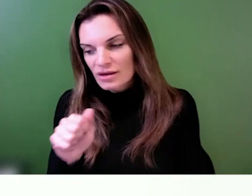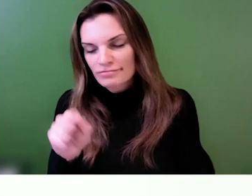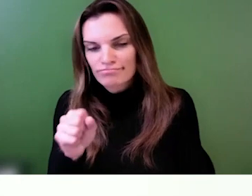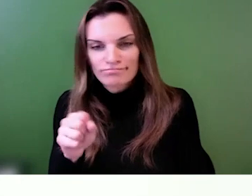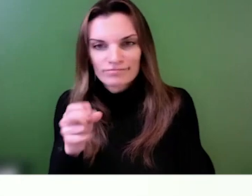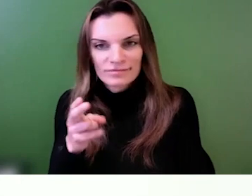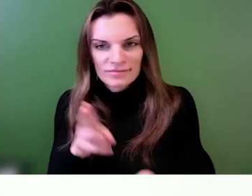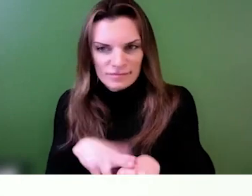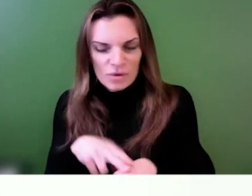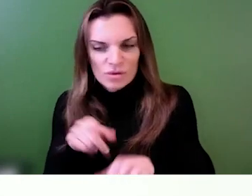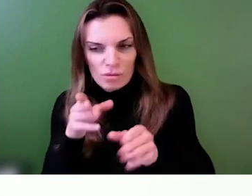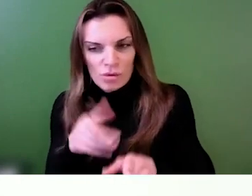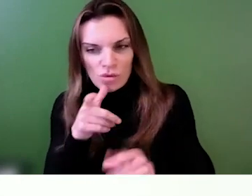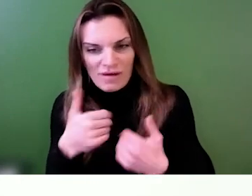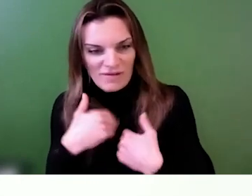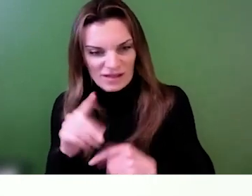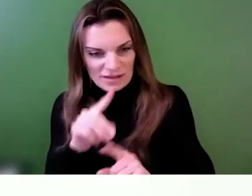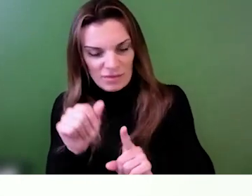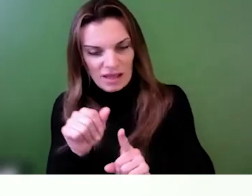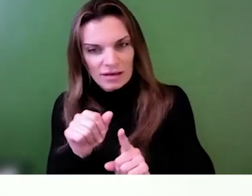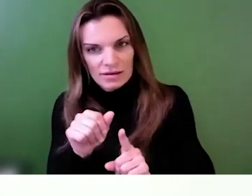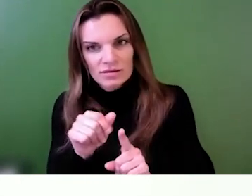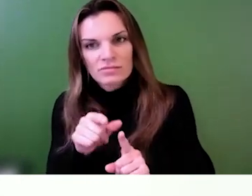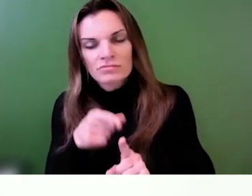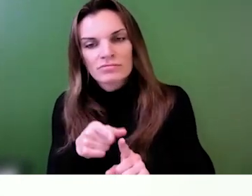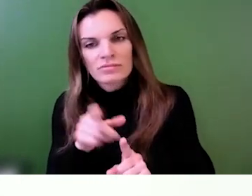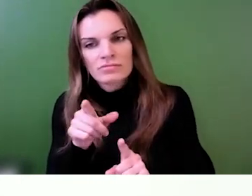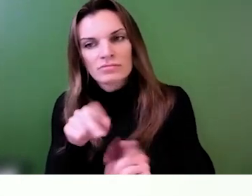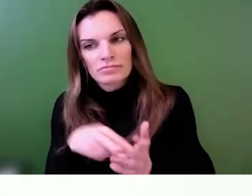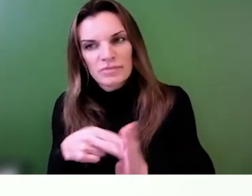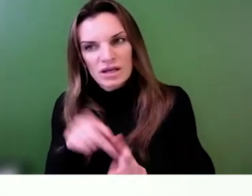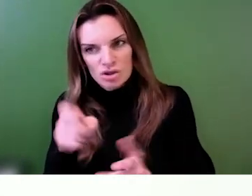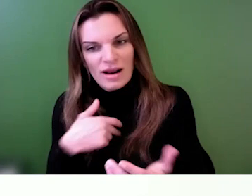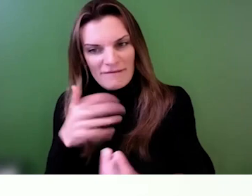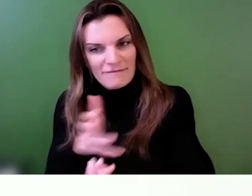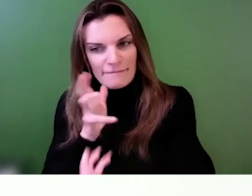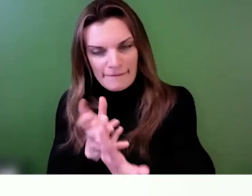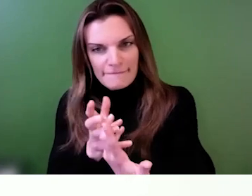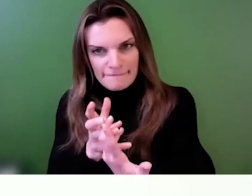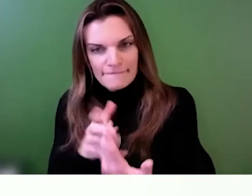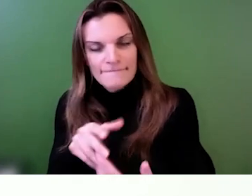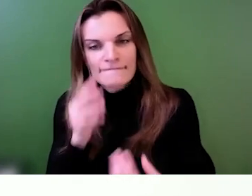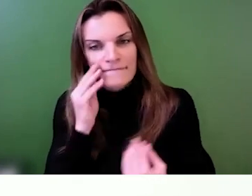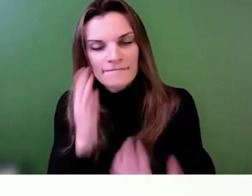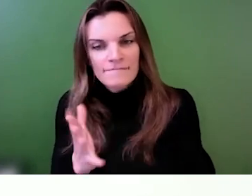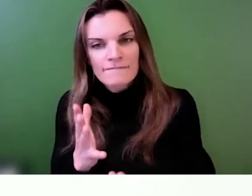person with a disability would be entitled to accommodations in either of those contexts. I will note that the reason for